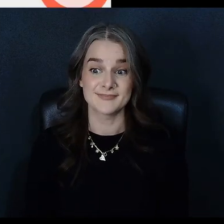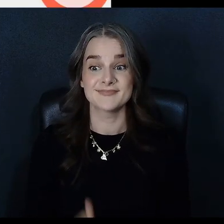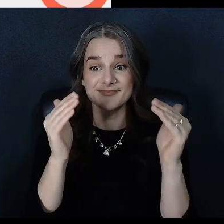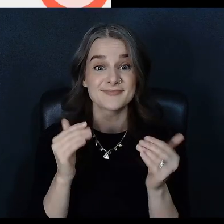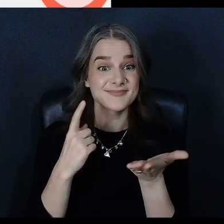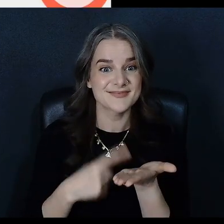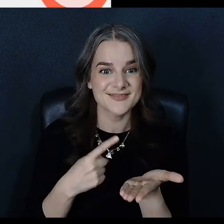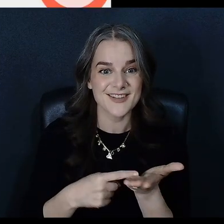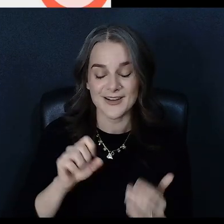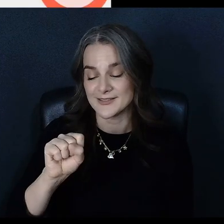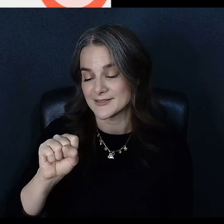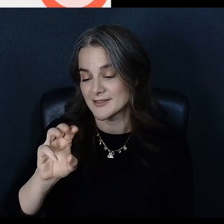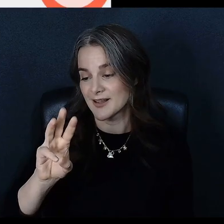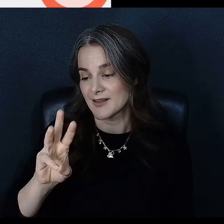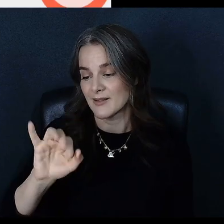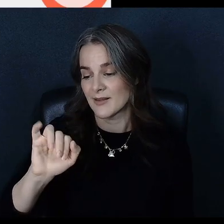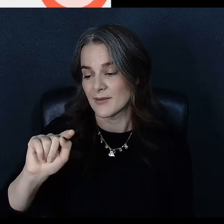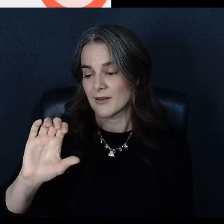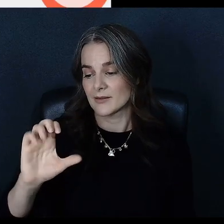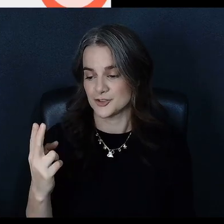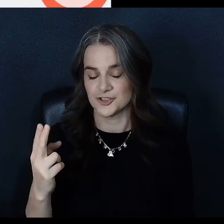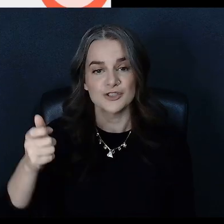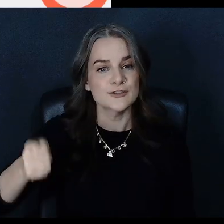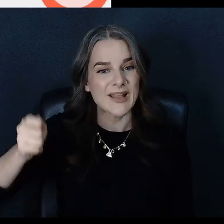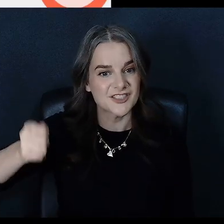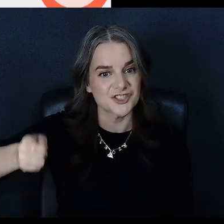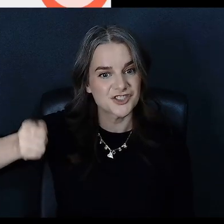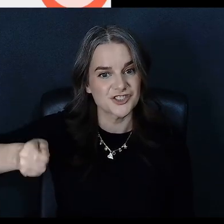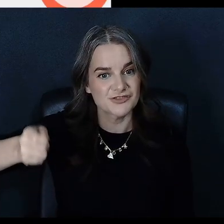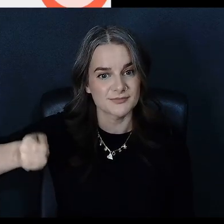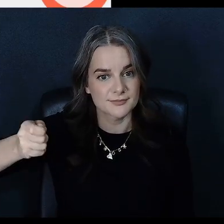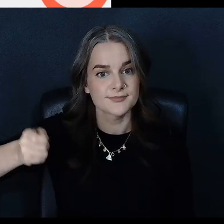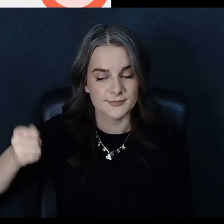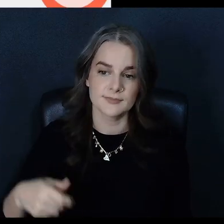As we think about access, and we look at alternate access